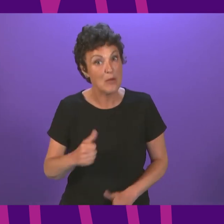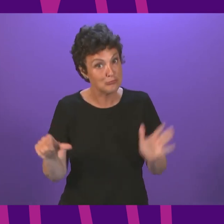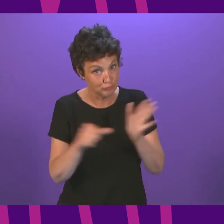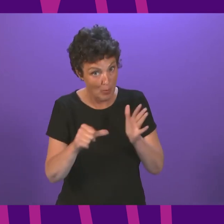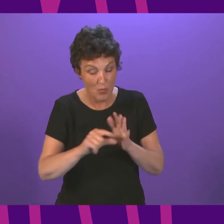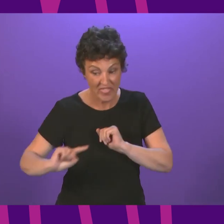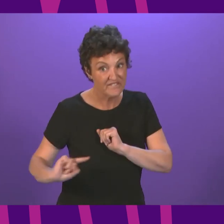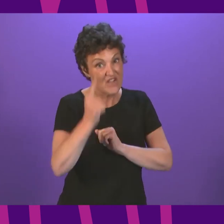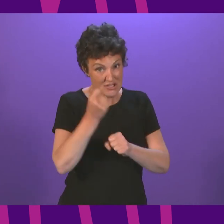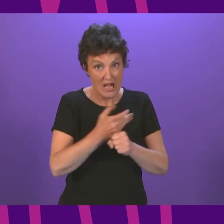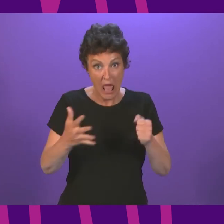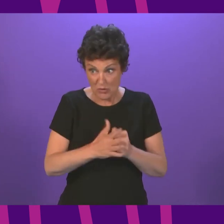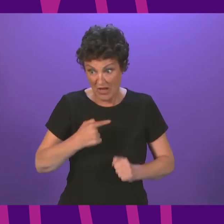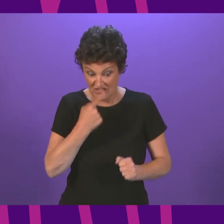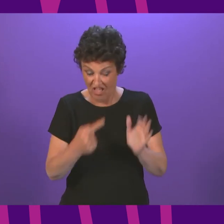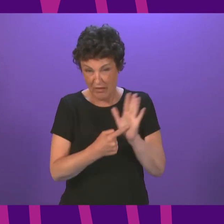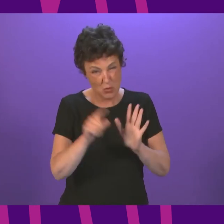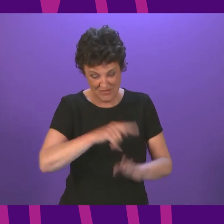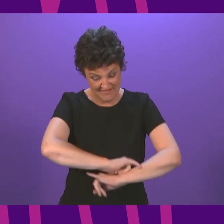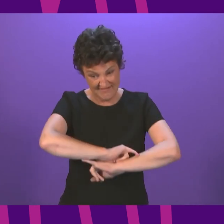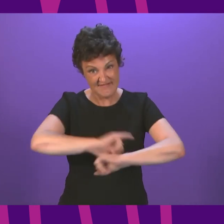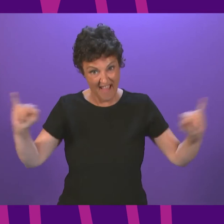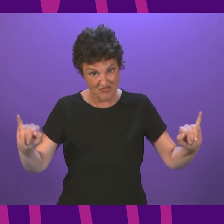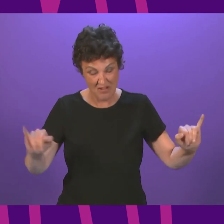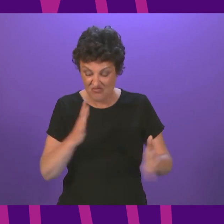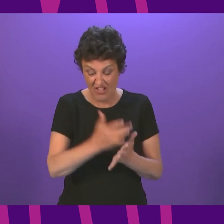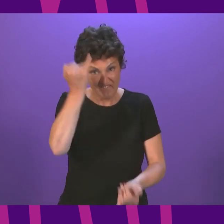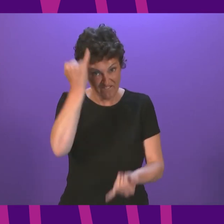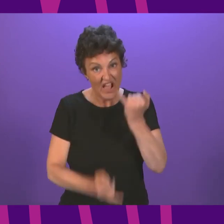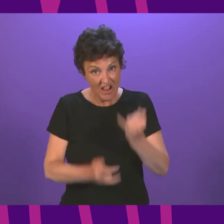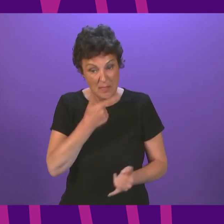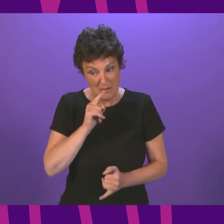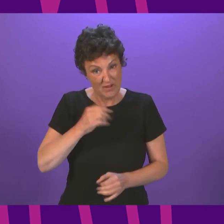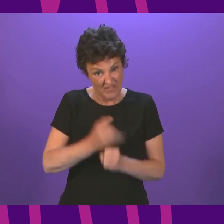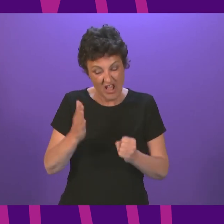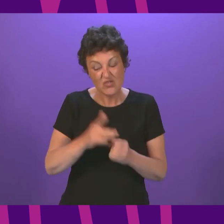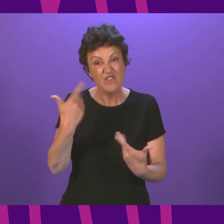been extended to areas in levels 1 and 2, and the fact that there is no ability to amend